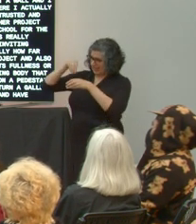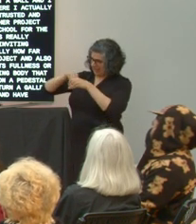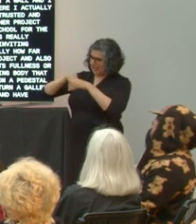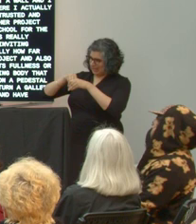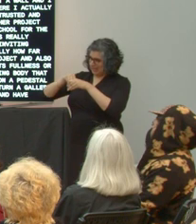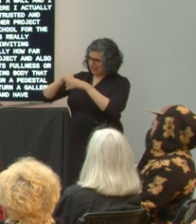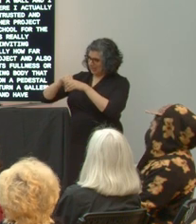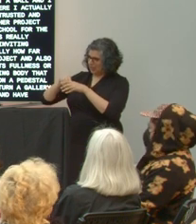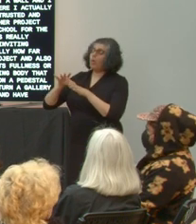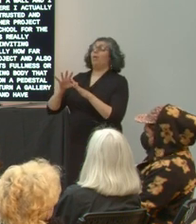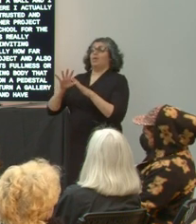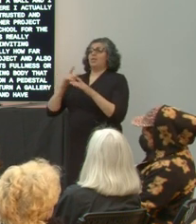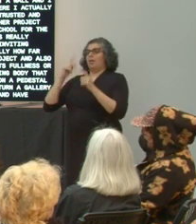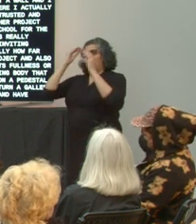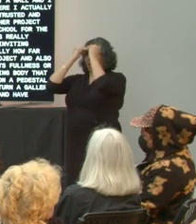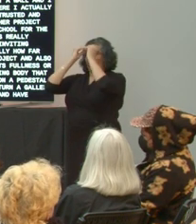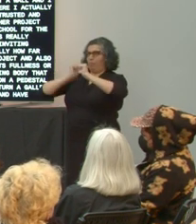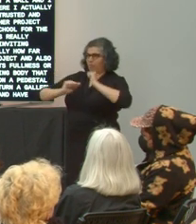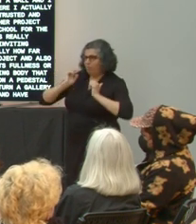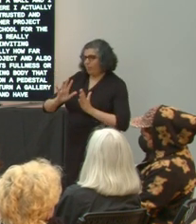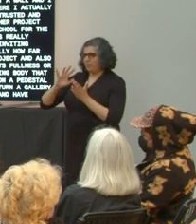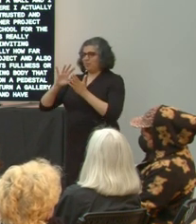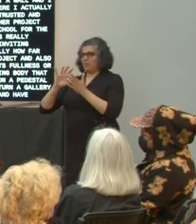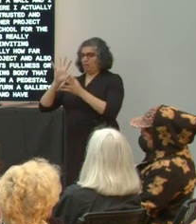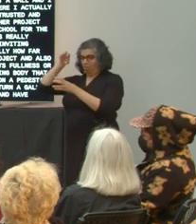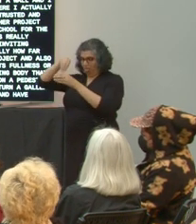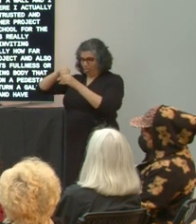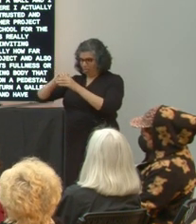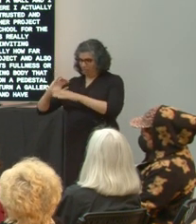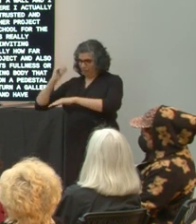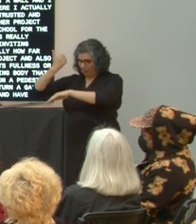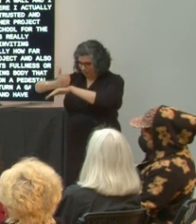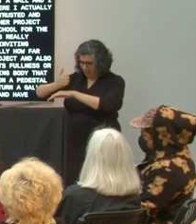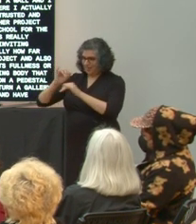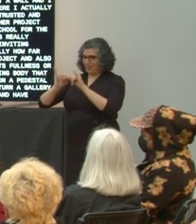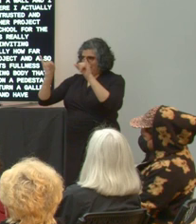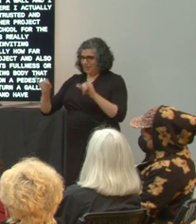performance in visual arts is feels like intervention. And I